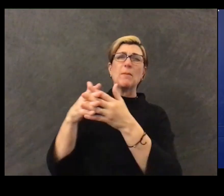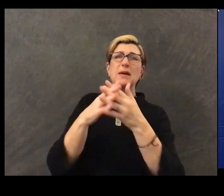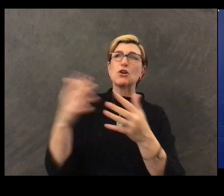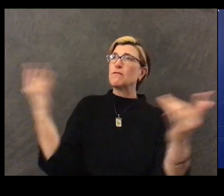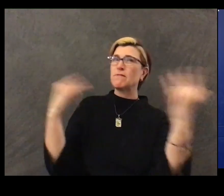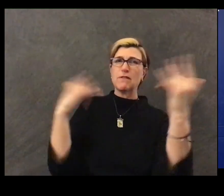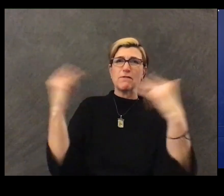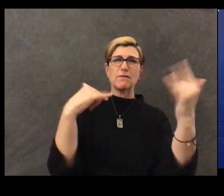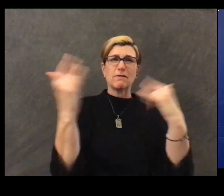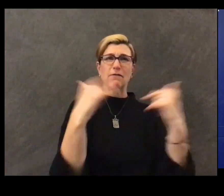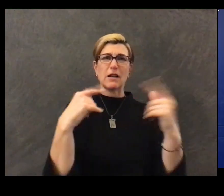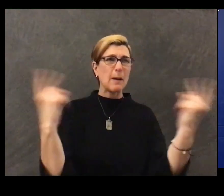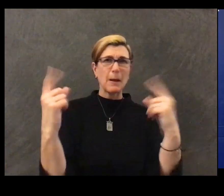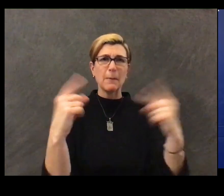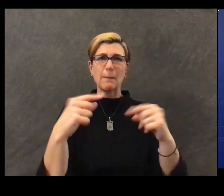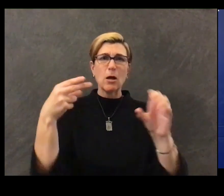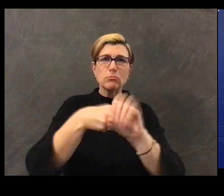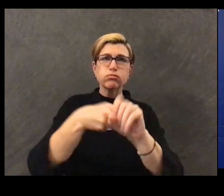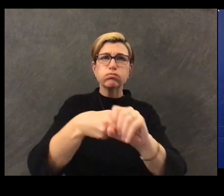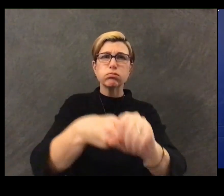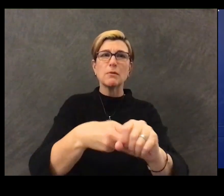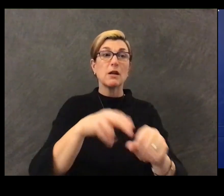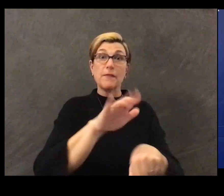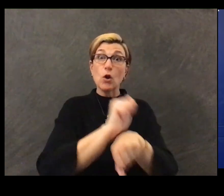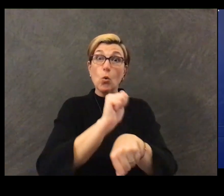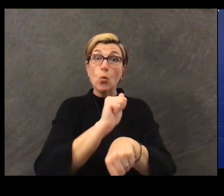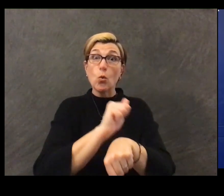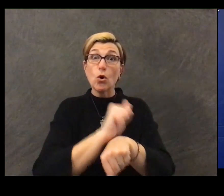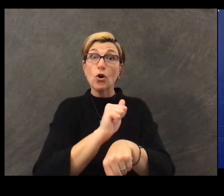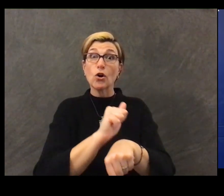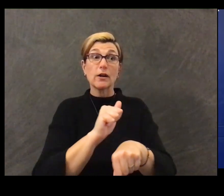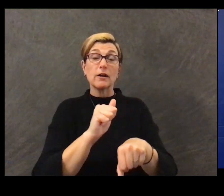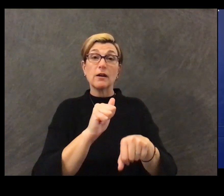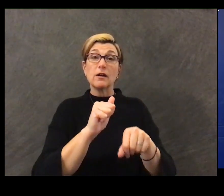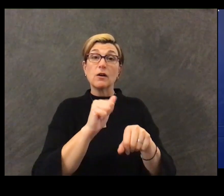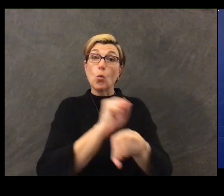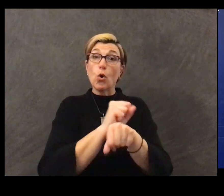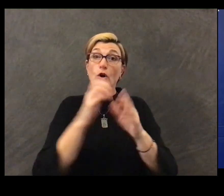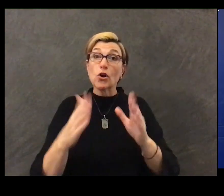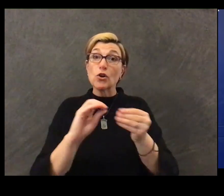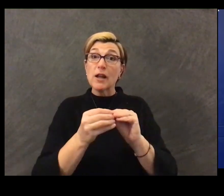line in one week they're about to trip they've been going 24 hours a day three